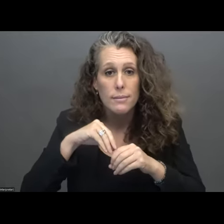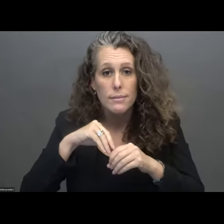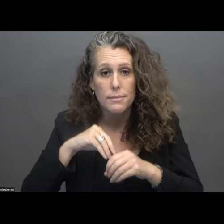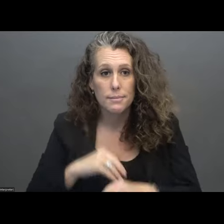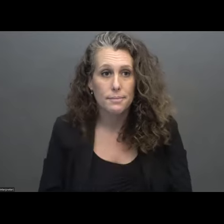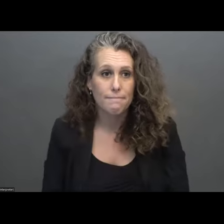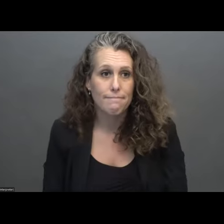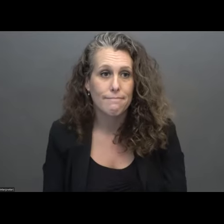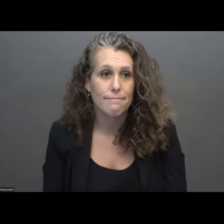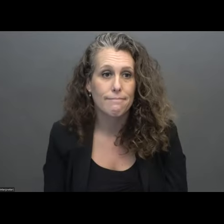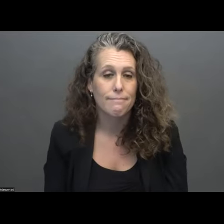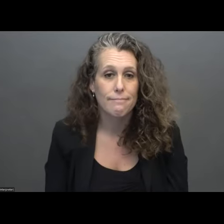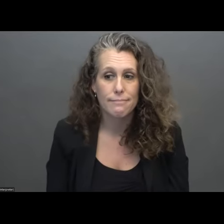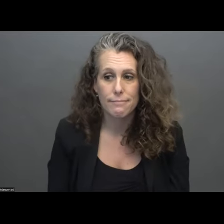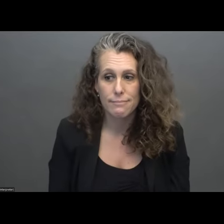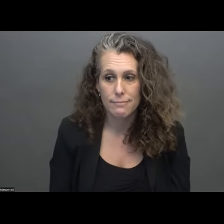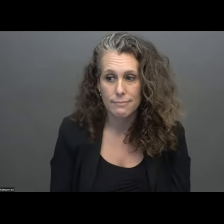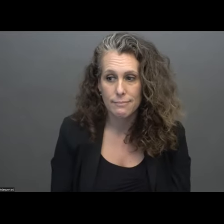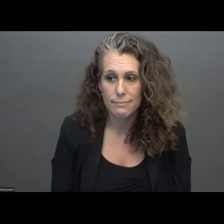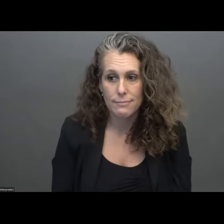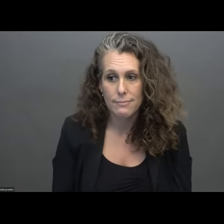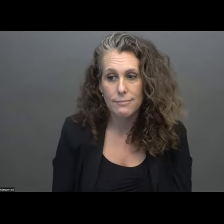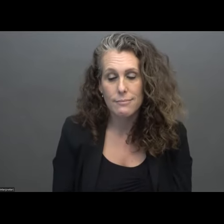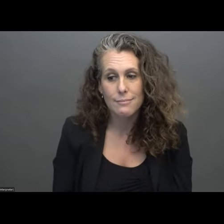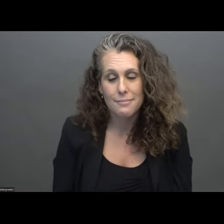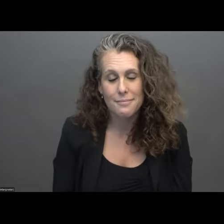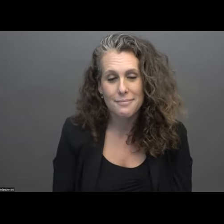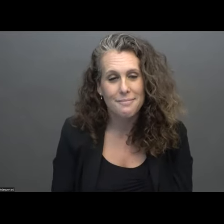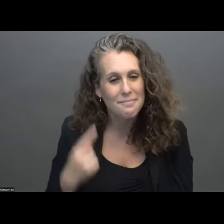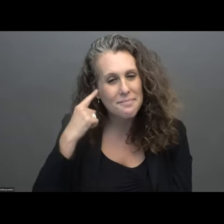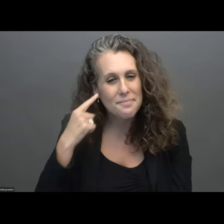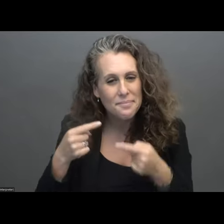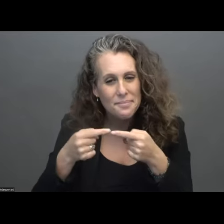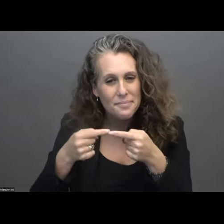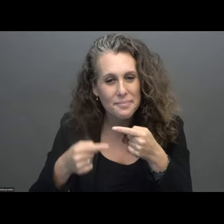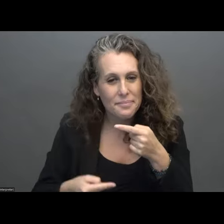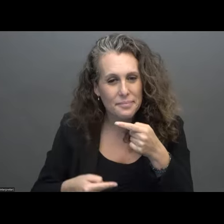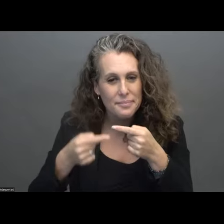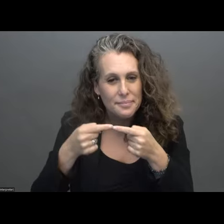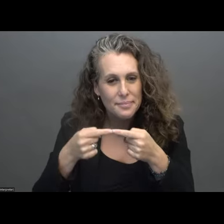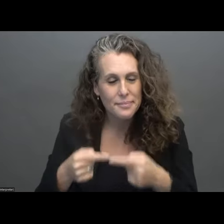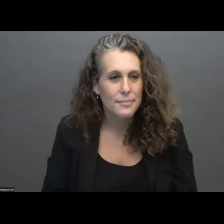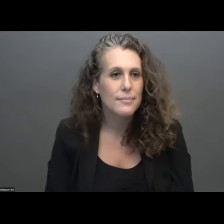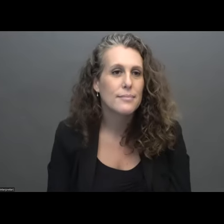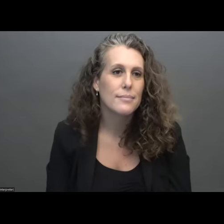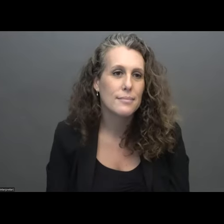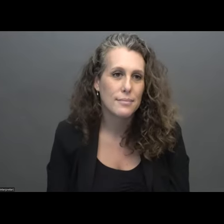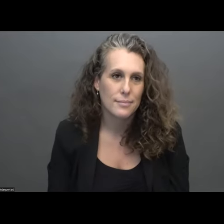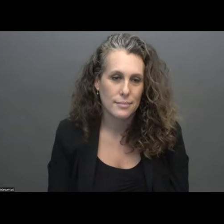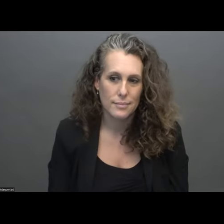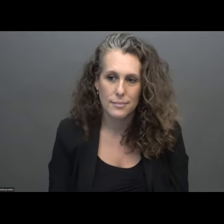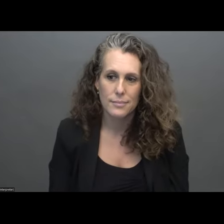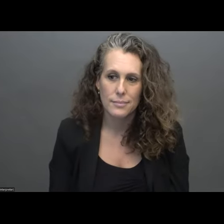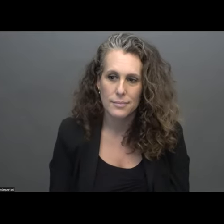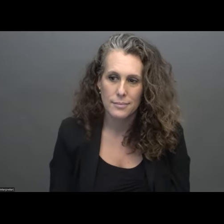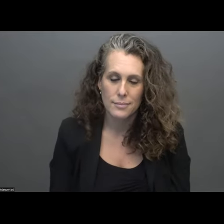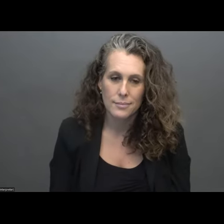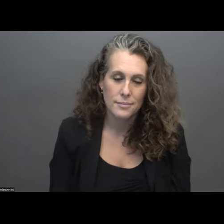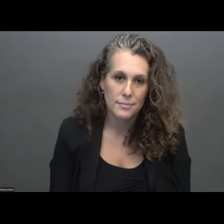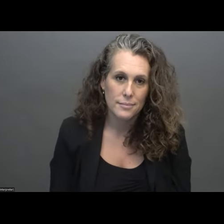16:40:24 So, regarding in the last four fear, four years or so, we've seen, we recognize